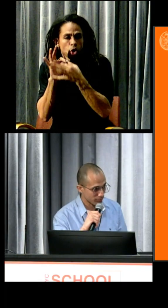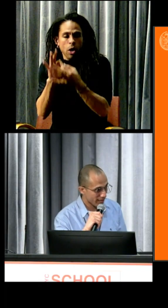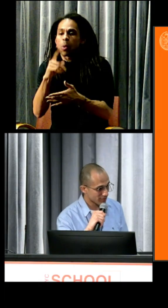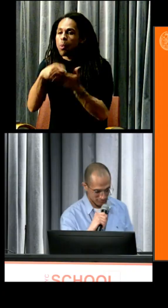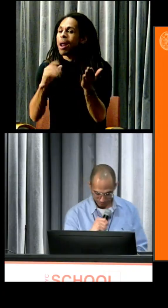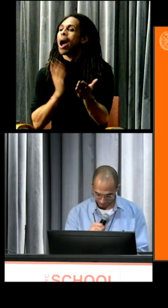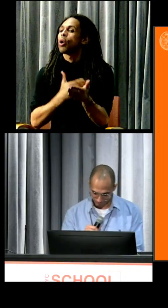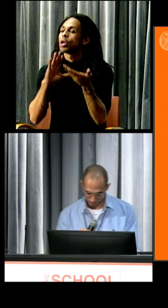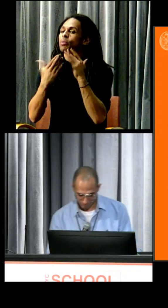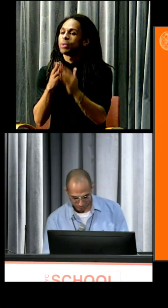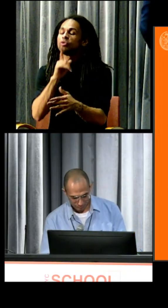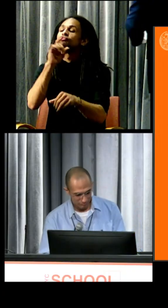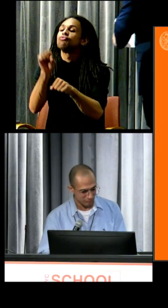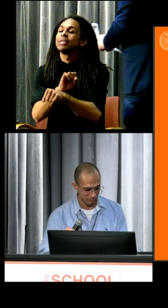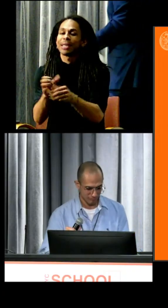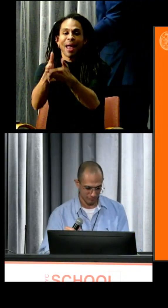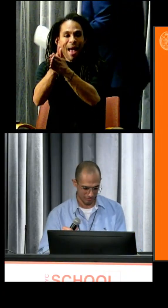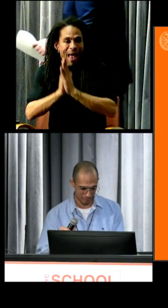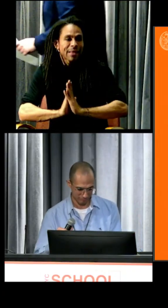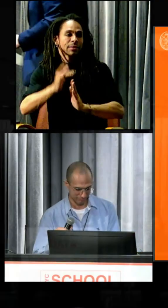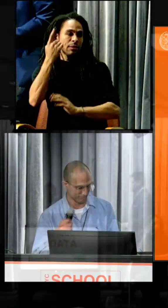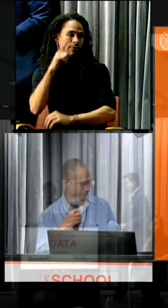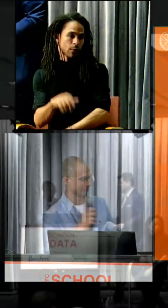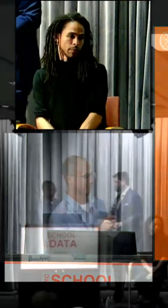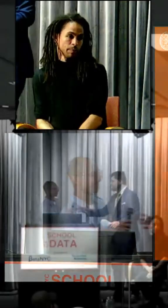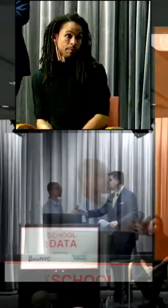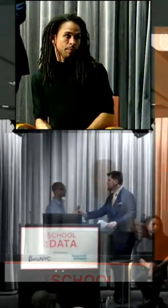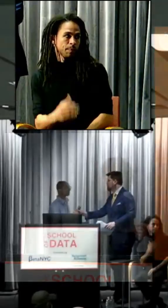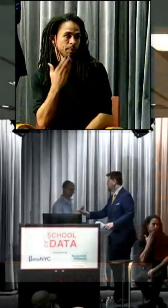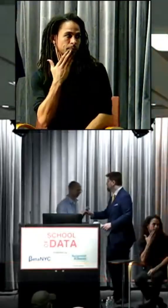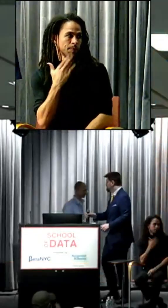So some technologies get taken out because of reasons like that.